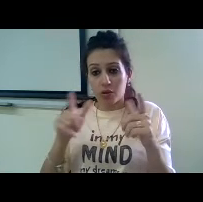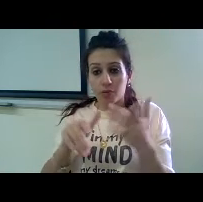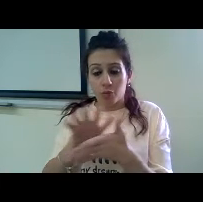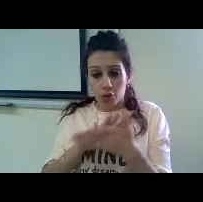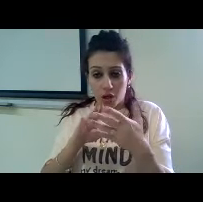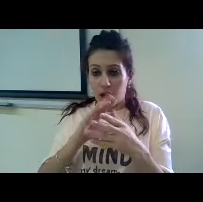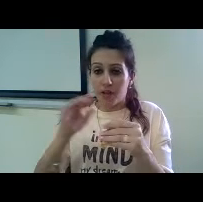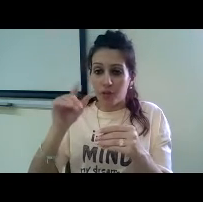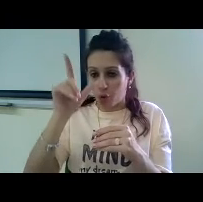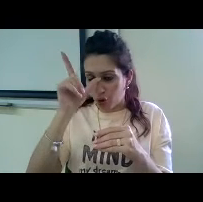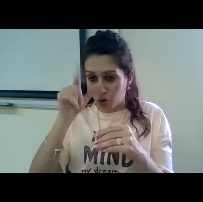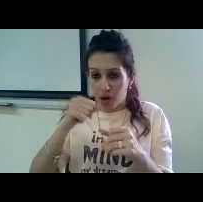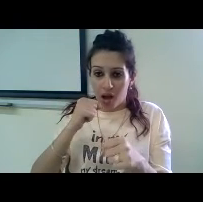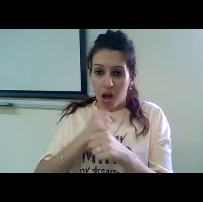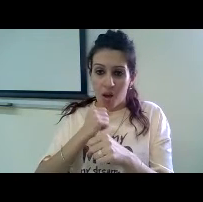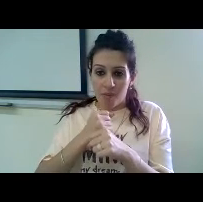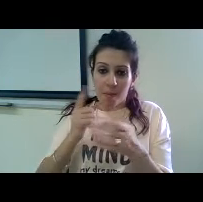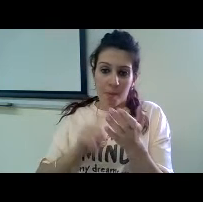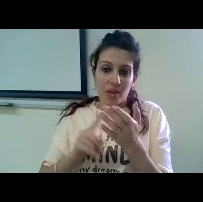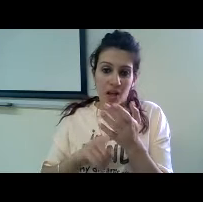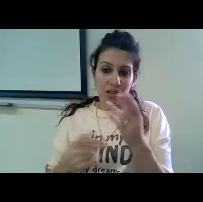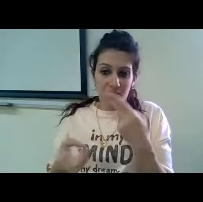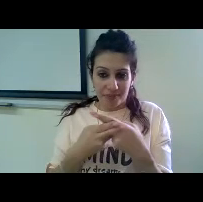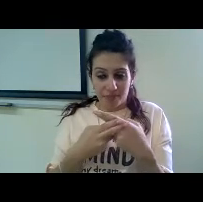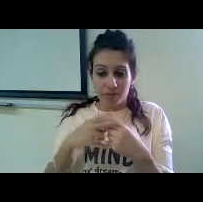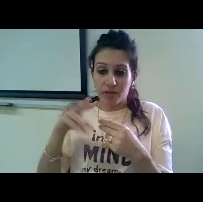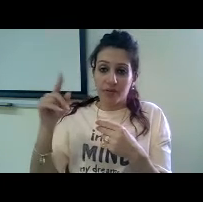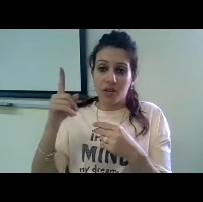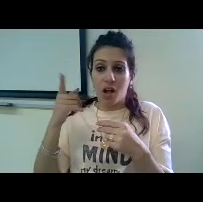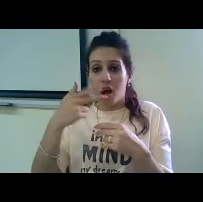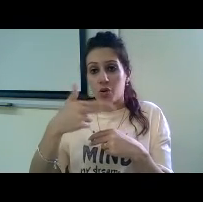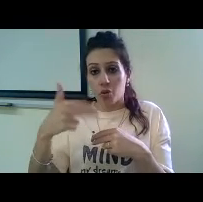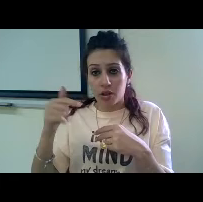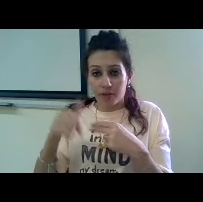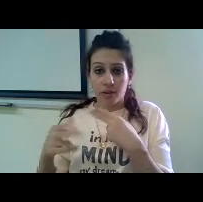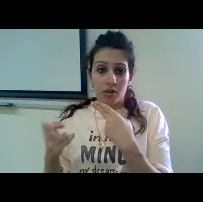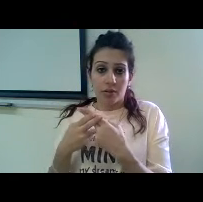So next, please. And here I also,